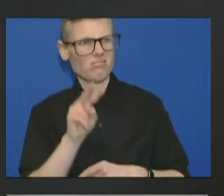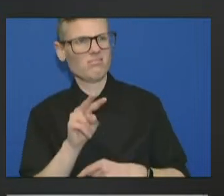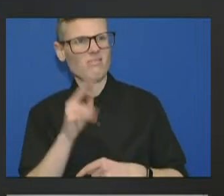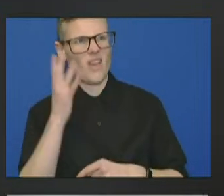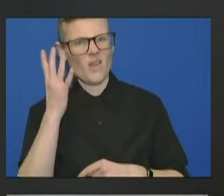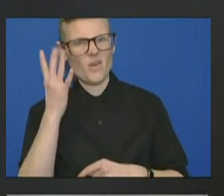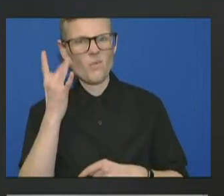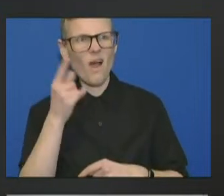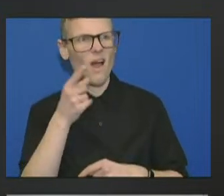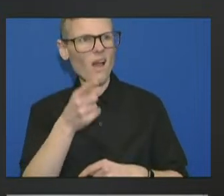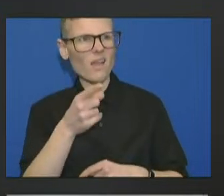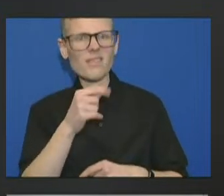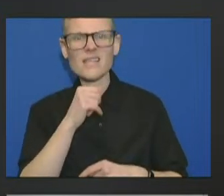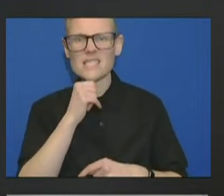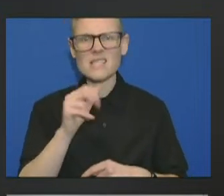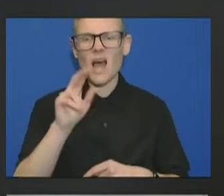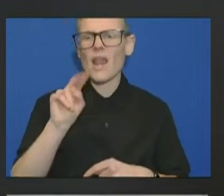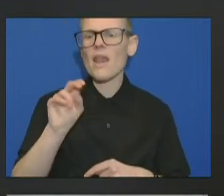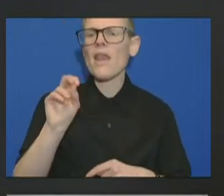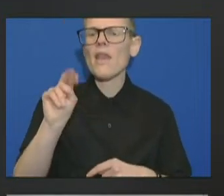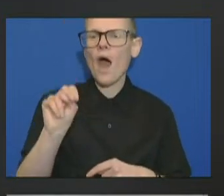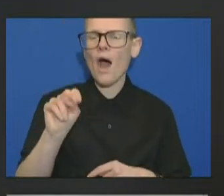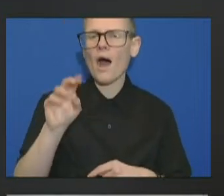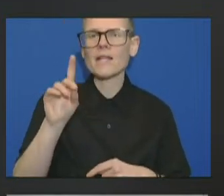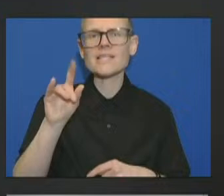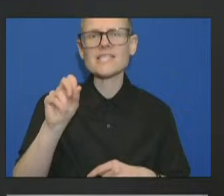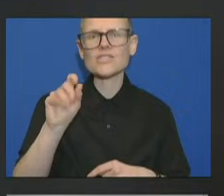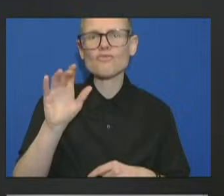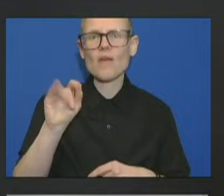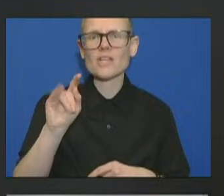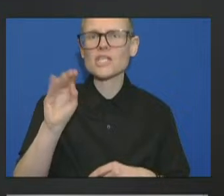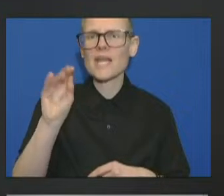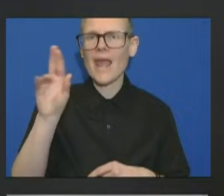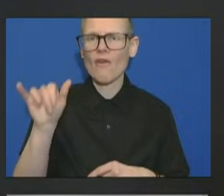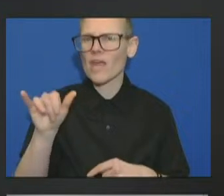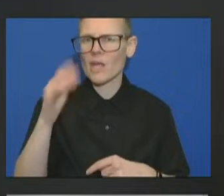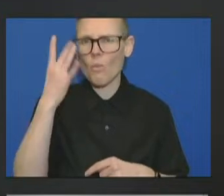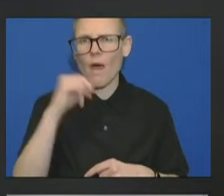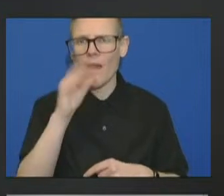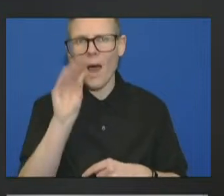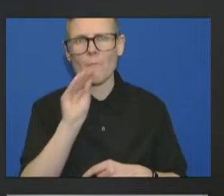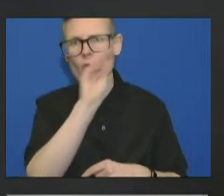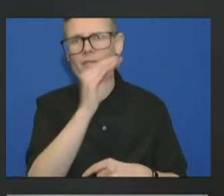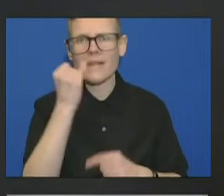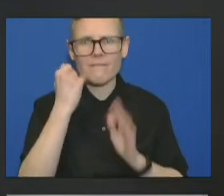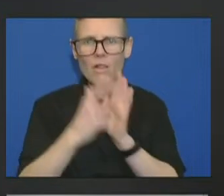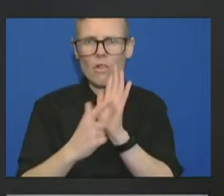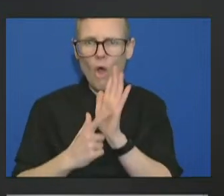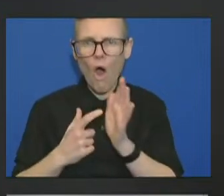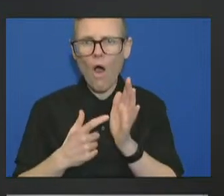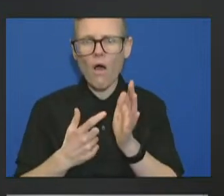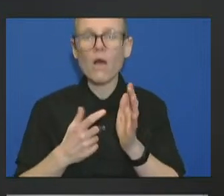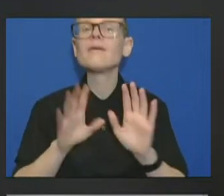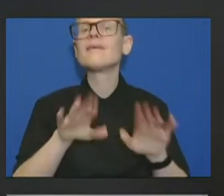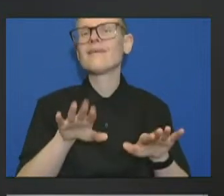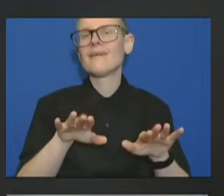actually a state law. So you may be wondering, why on earth is this not a non-discretionary